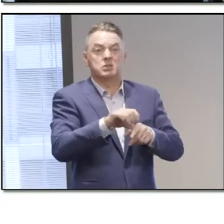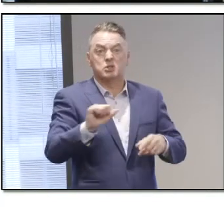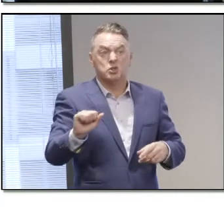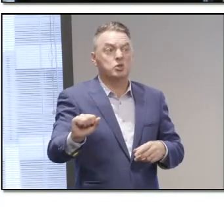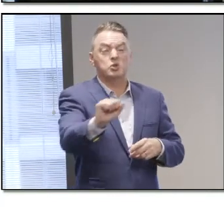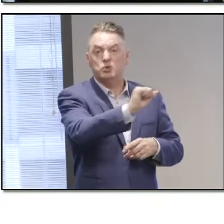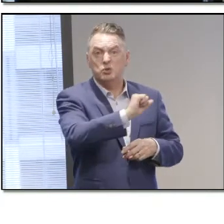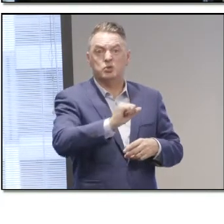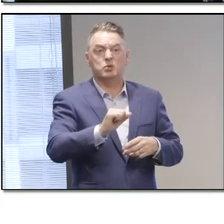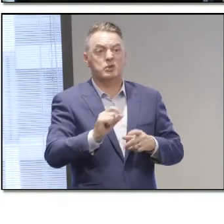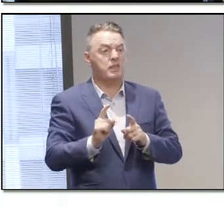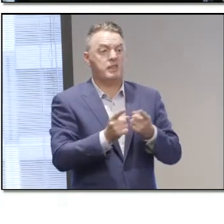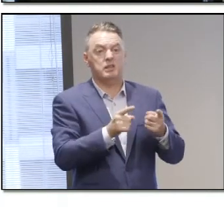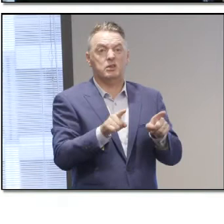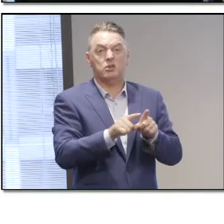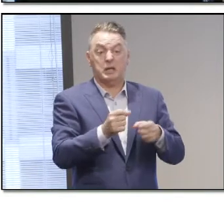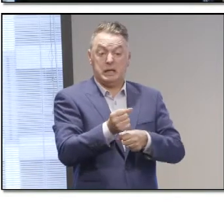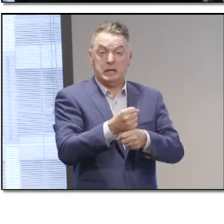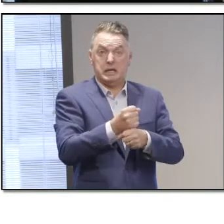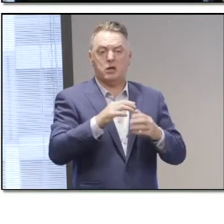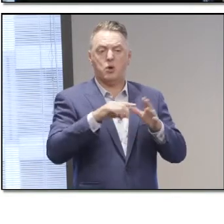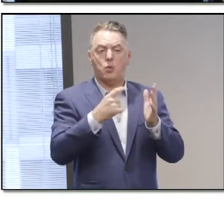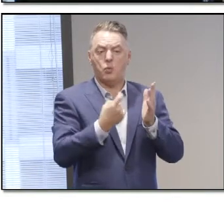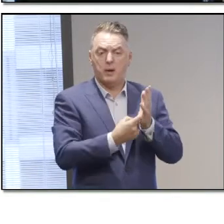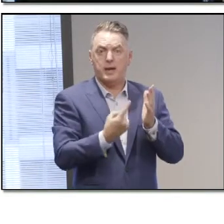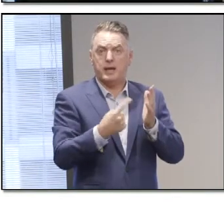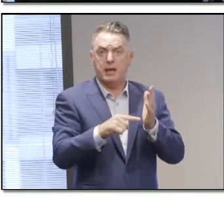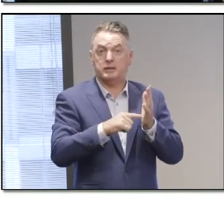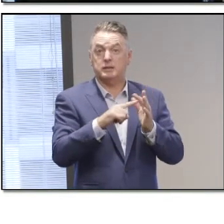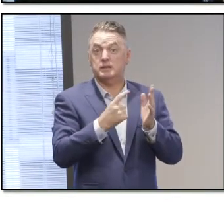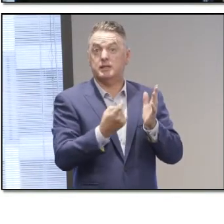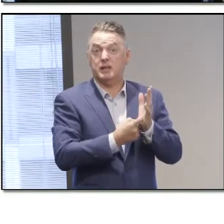associated with wear and tear of vehicles. So, we need to be mindful of our exposure sources.